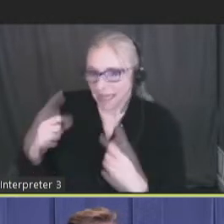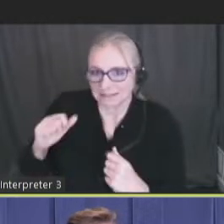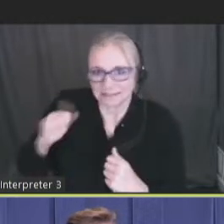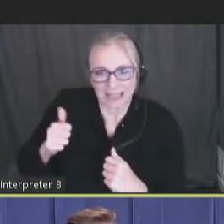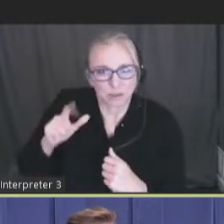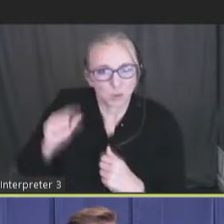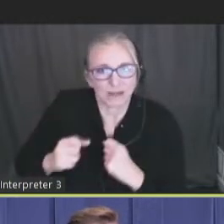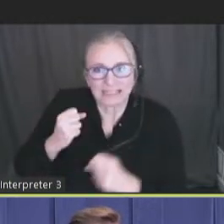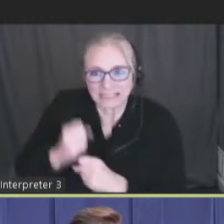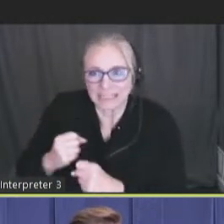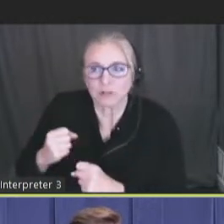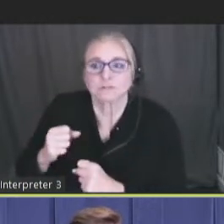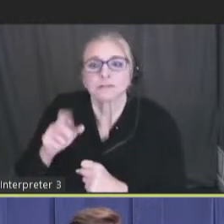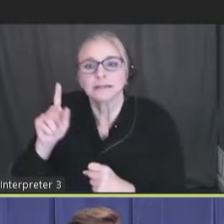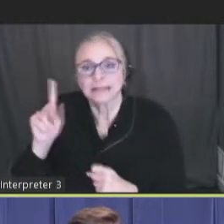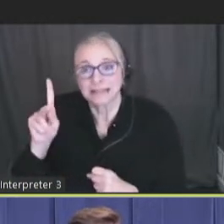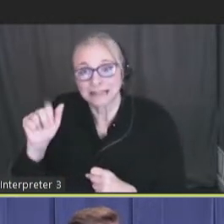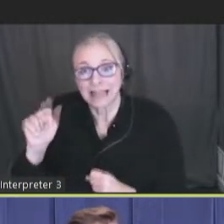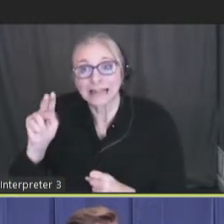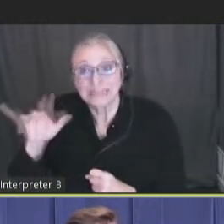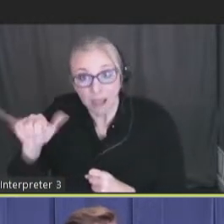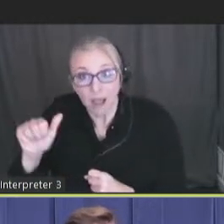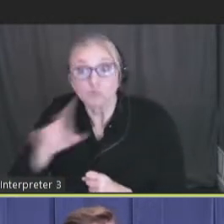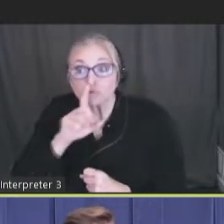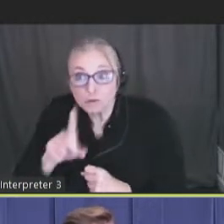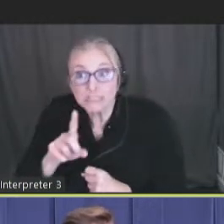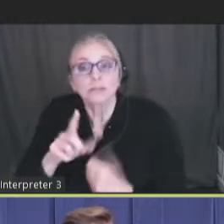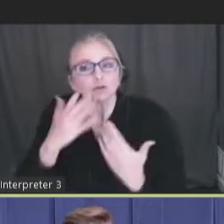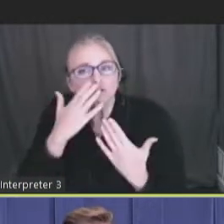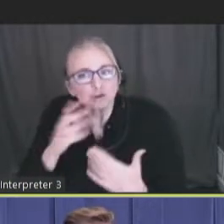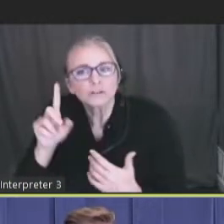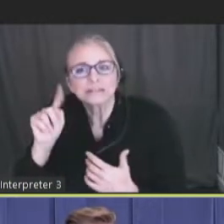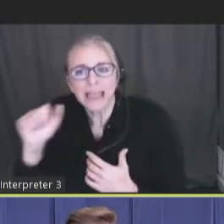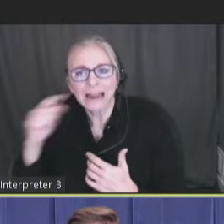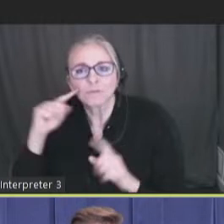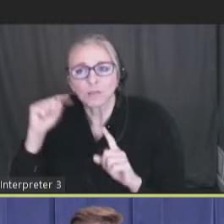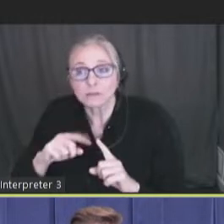countries like Kenya, for example, have really good data on this. But high-income nations,